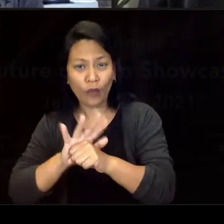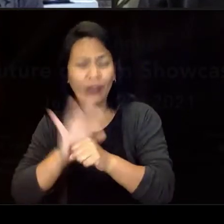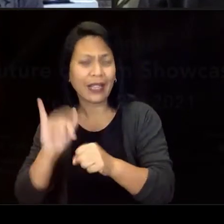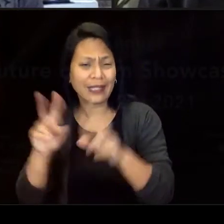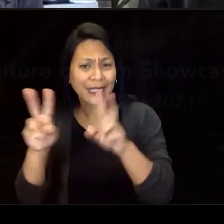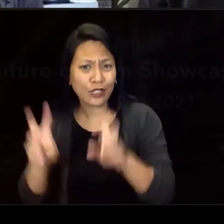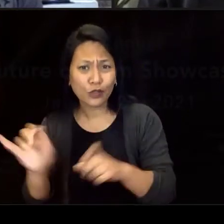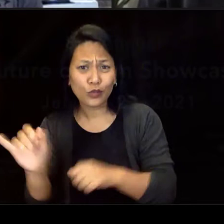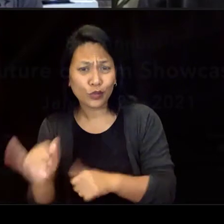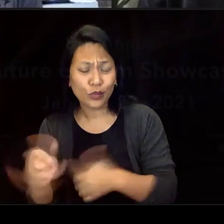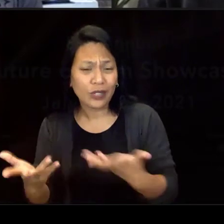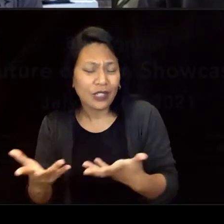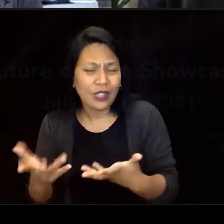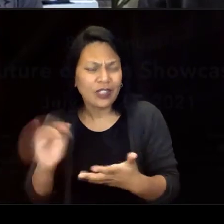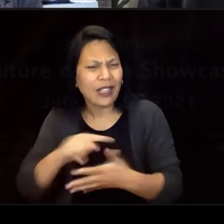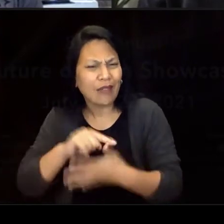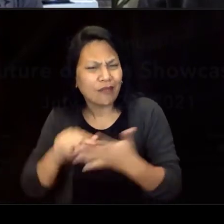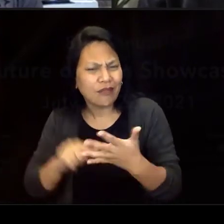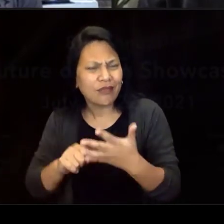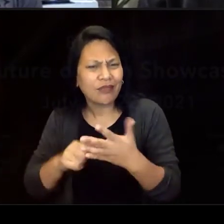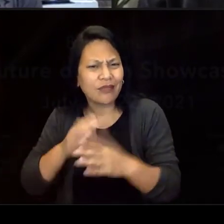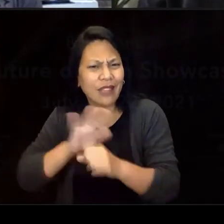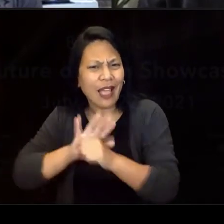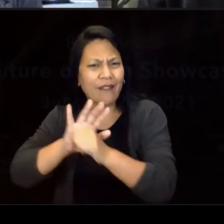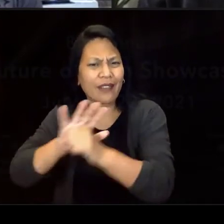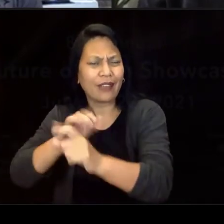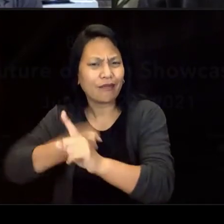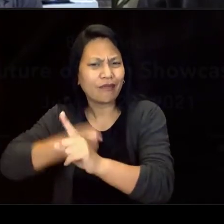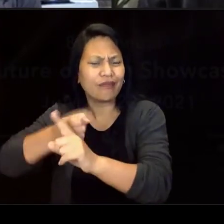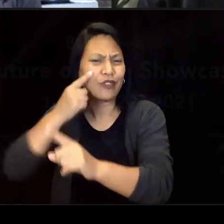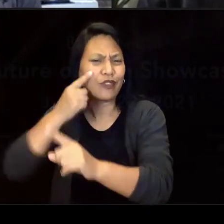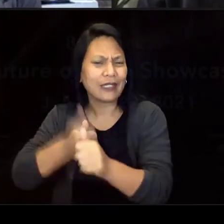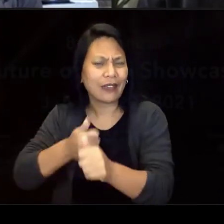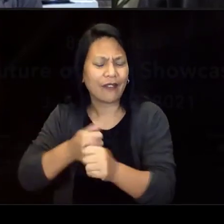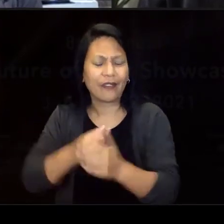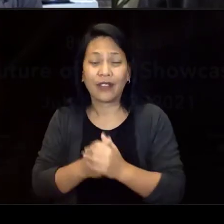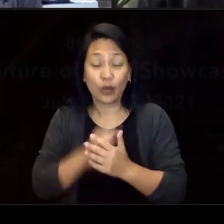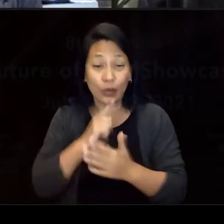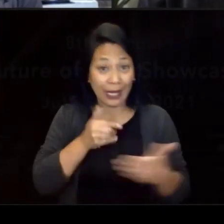So to advocate for yourself, just, you know, is there an intimacy coordinator involved, have you heard